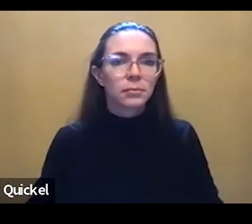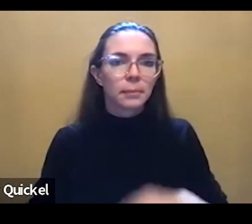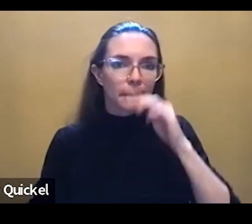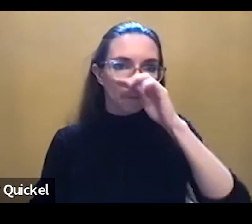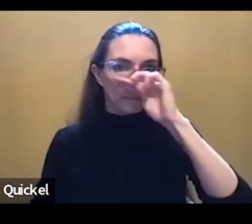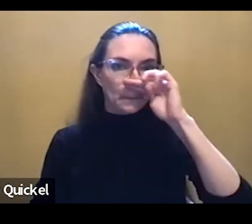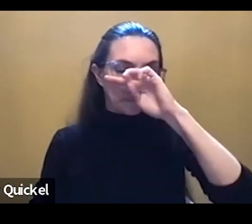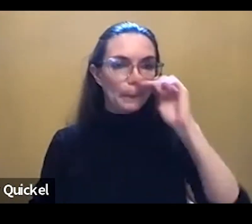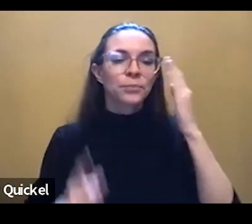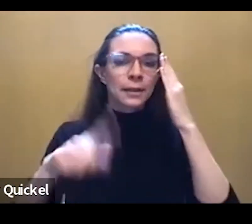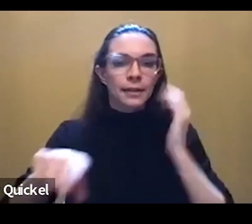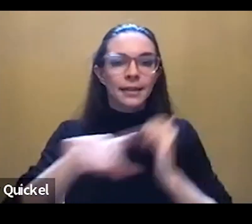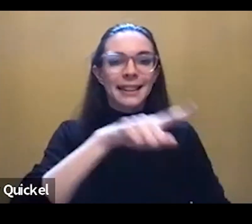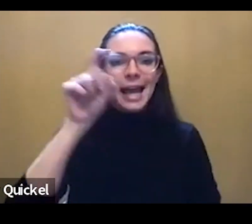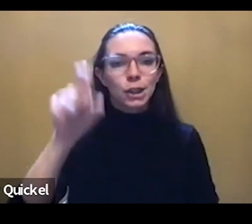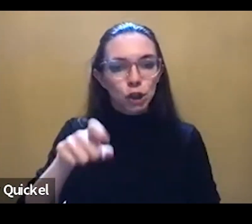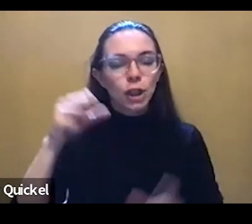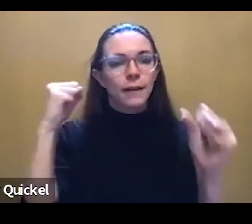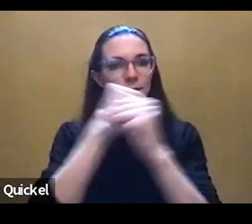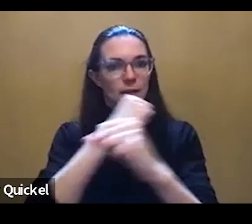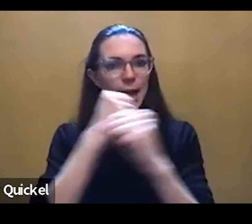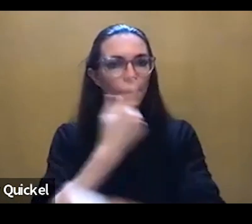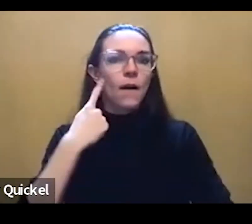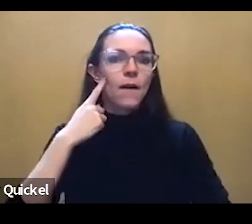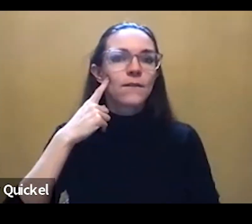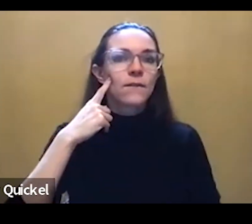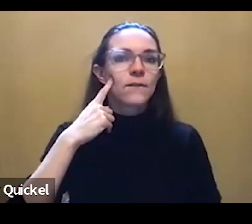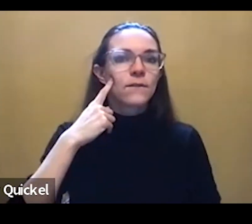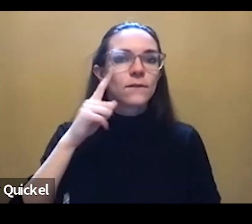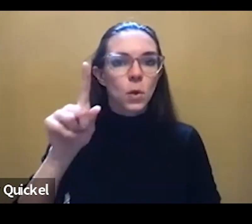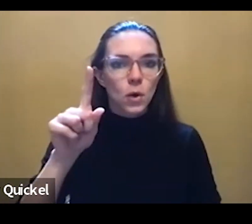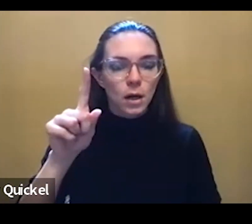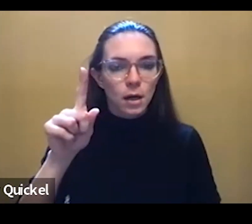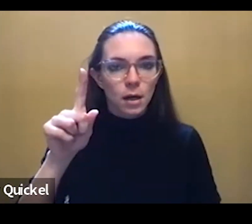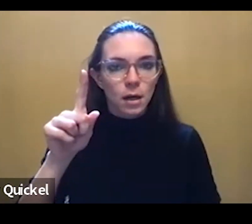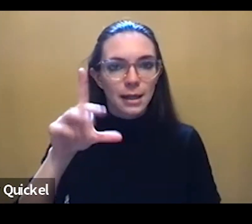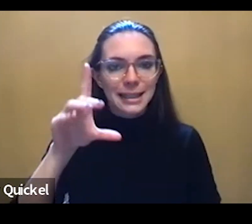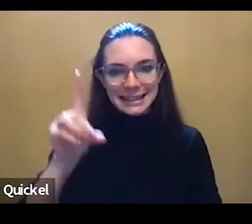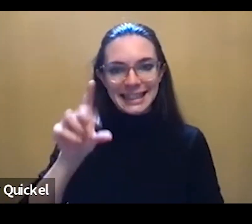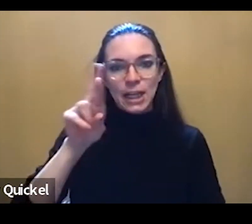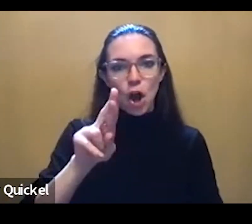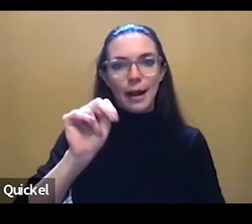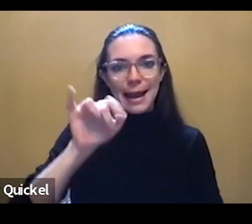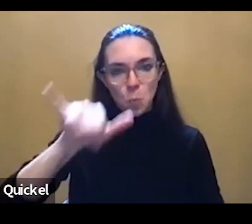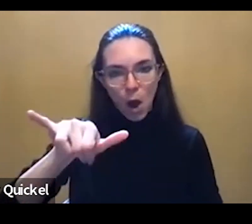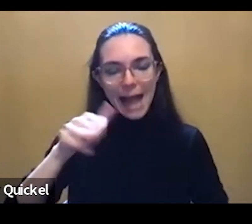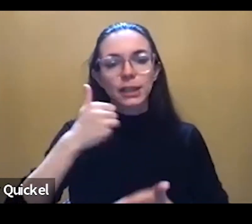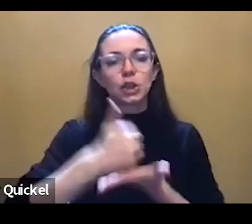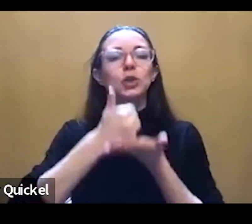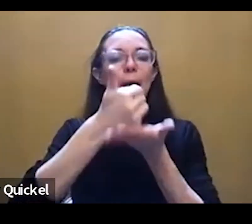They should fight for DRNY to help them.